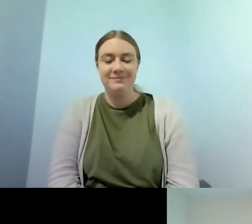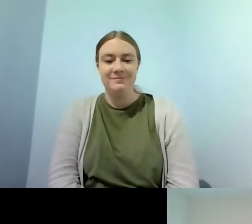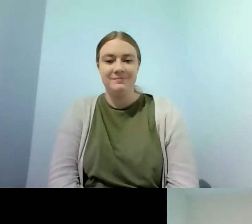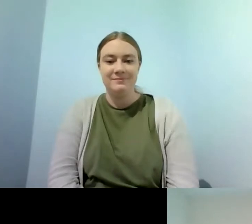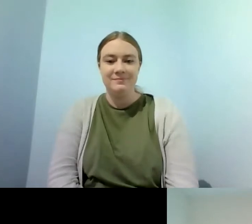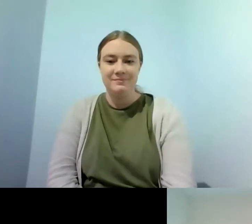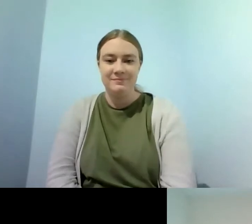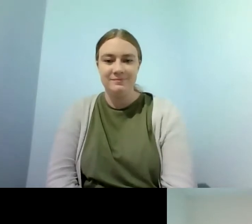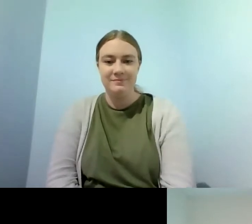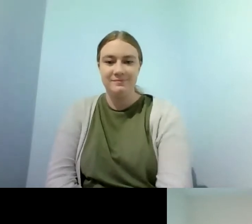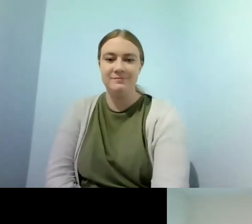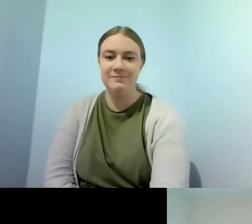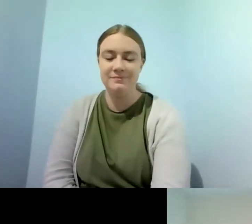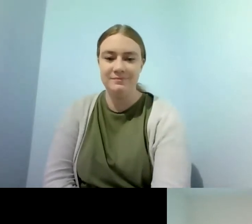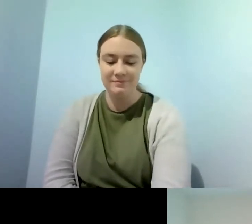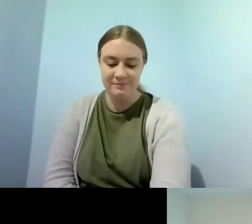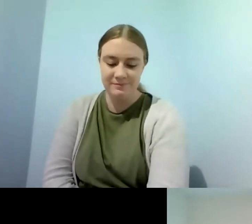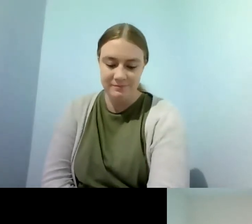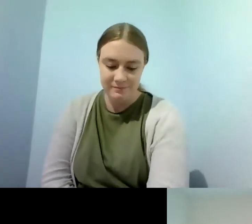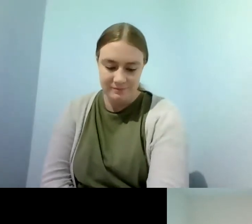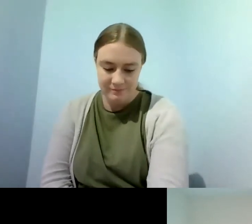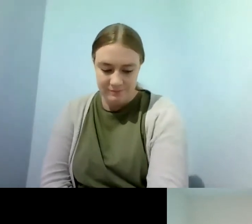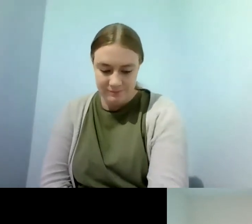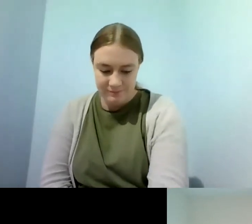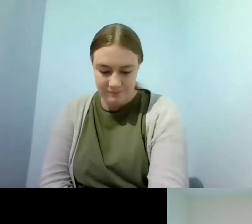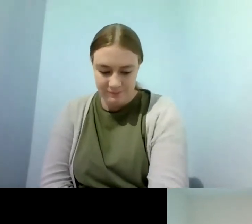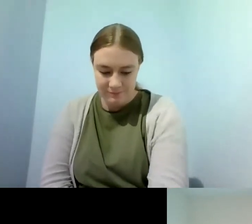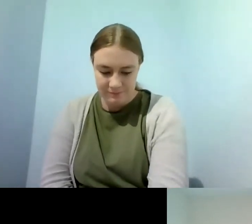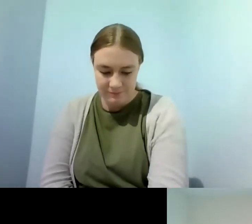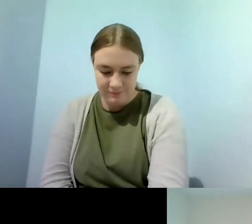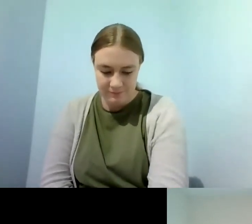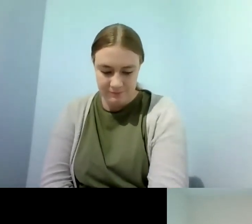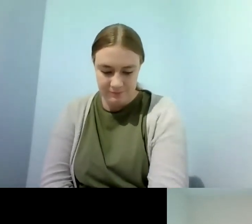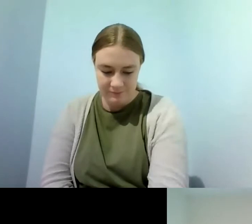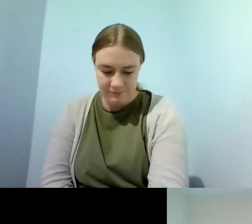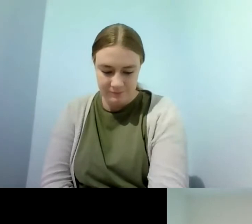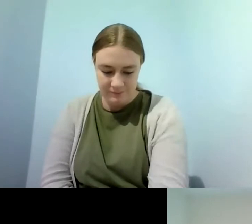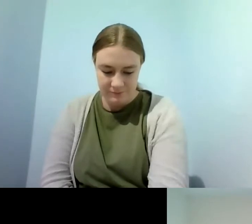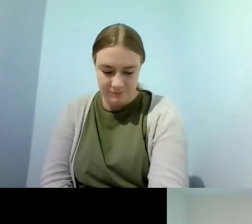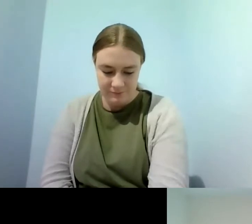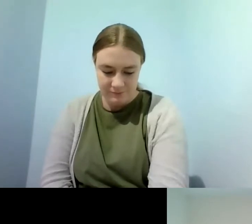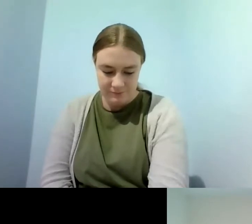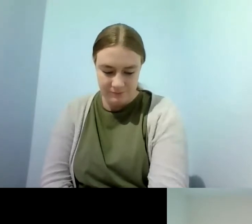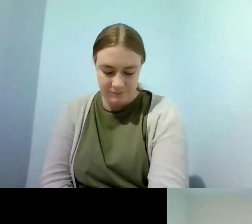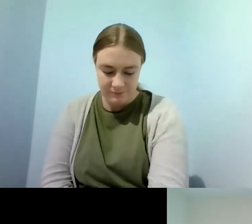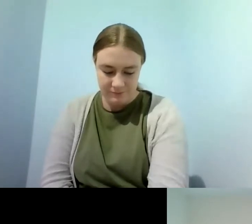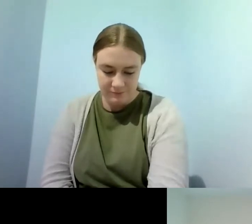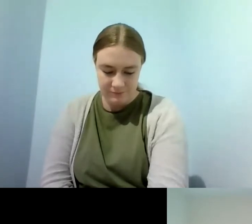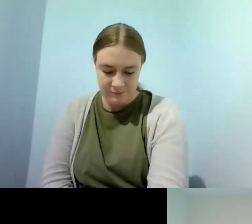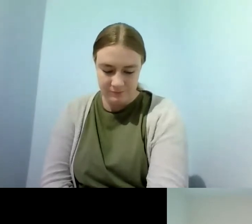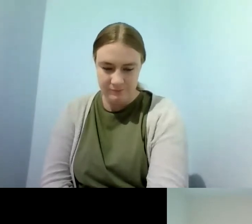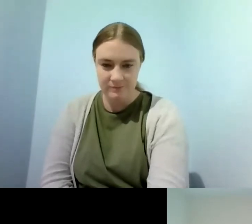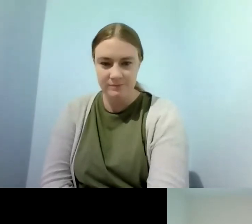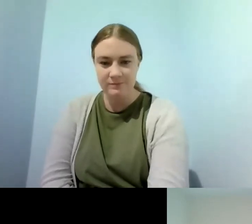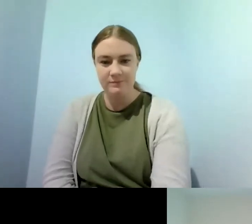find them so there's some details about our social media if you'd like to um to keep updated on there